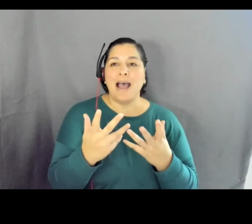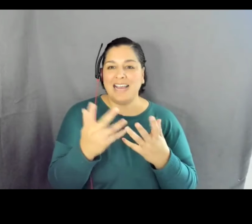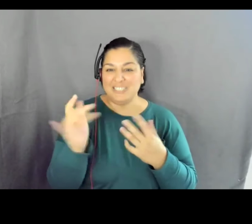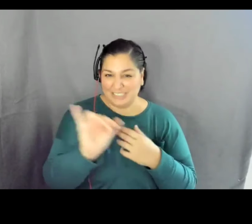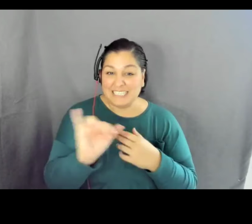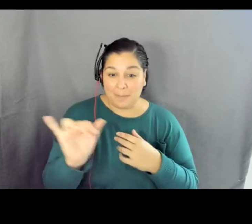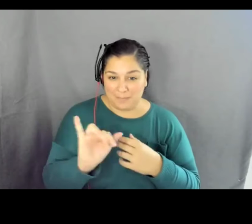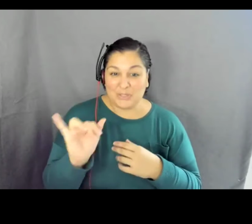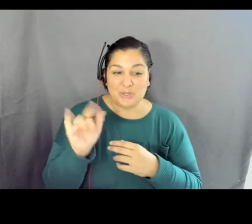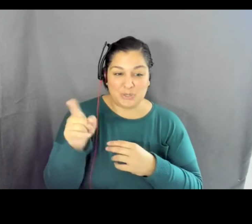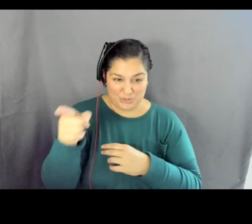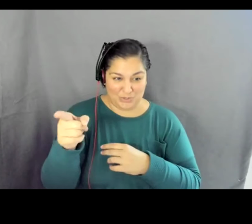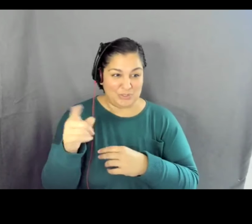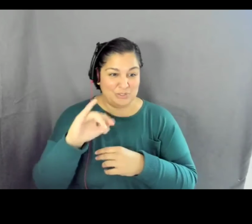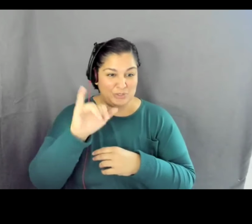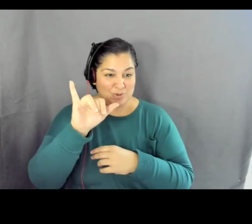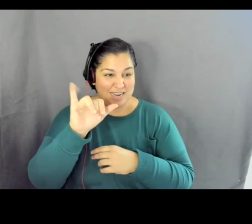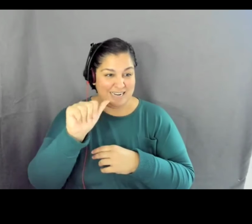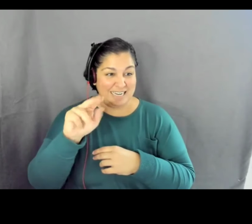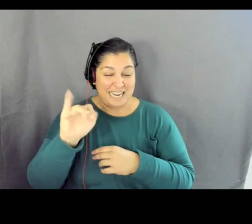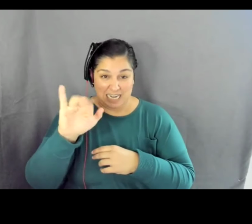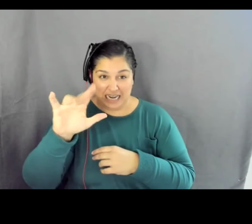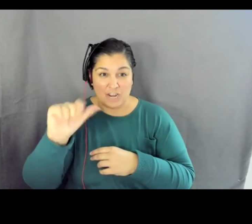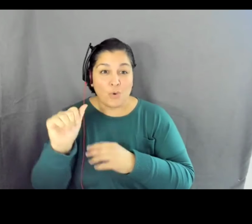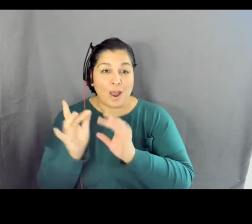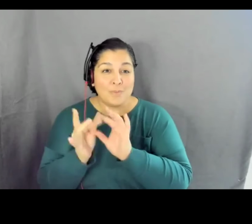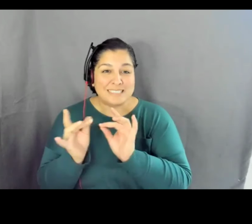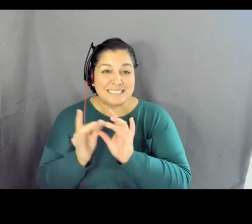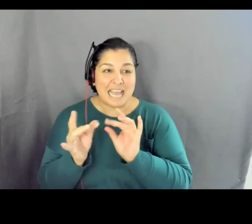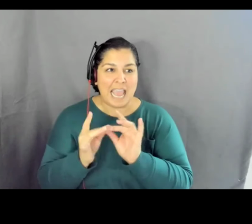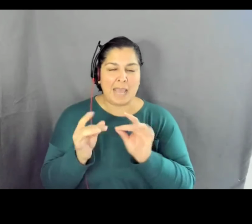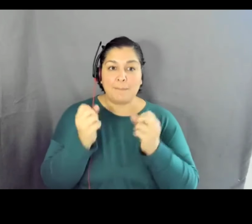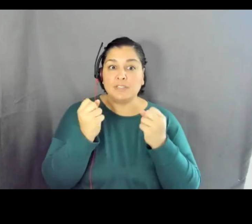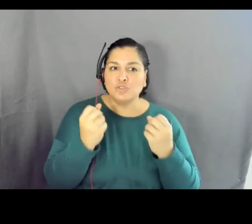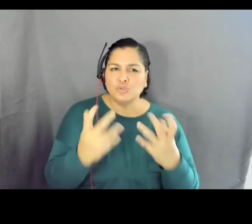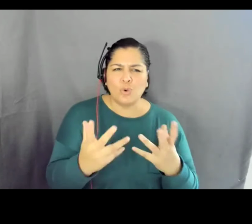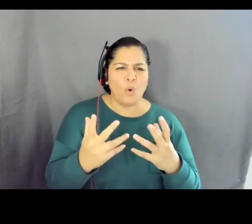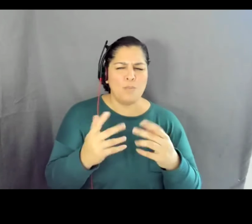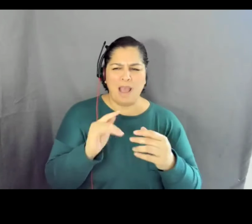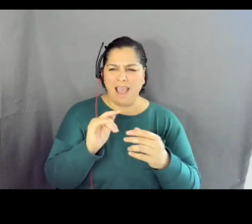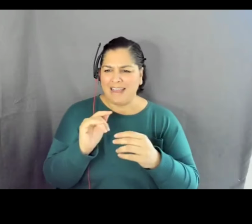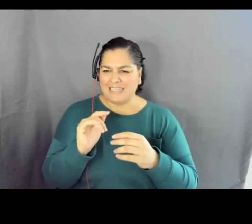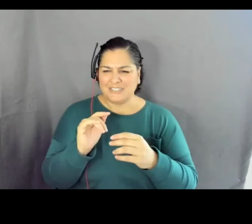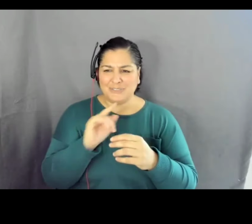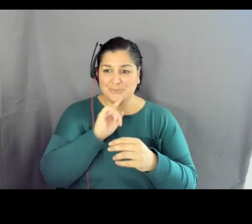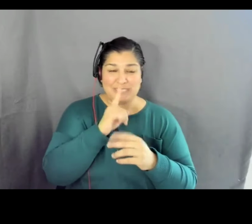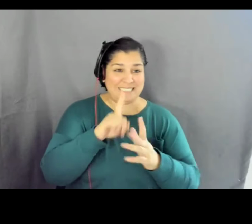so much of that work was just or at least initially built around food. Like when we go visit these places, like we didn't even, like,